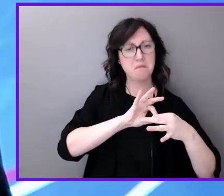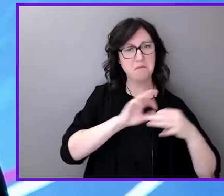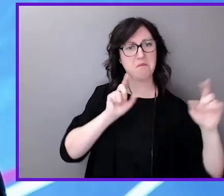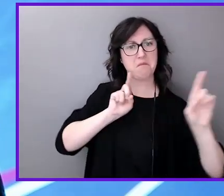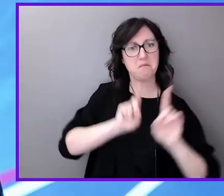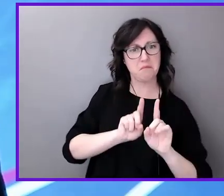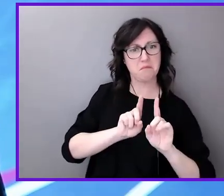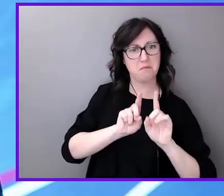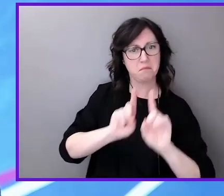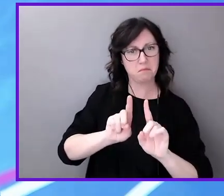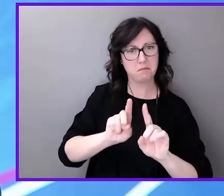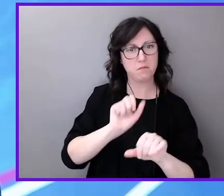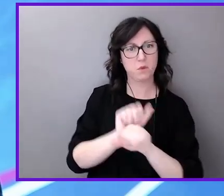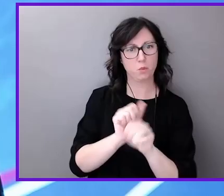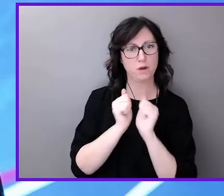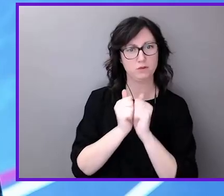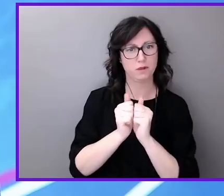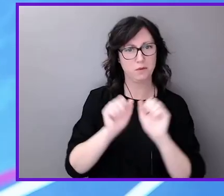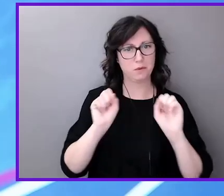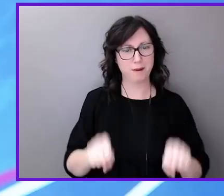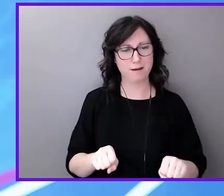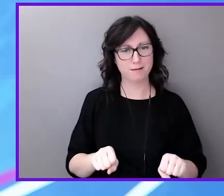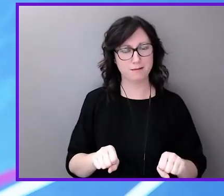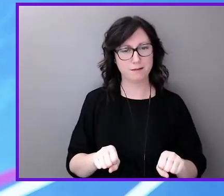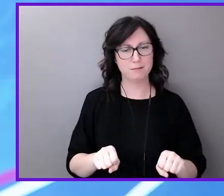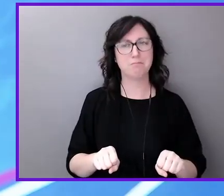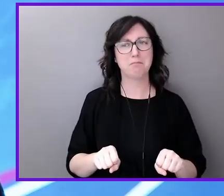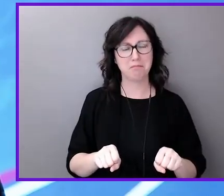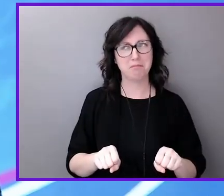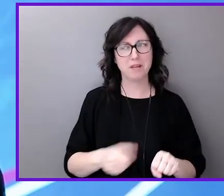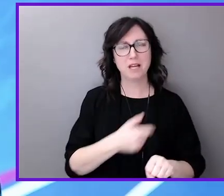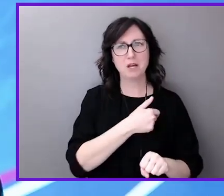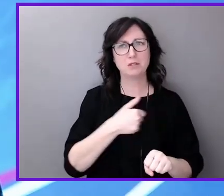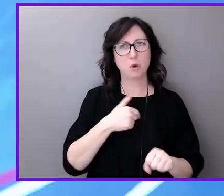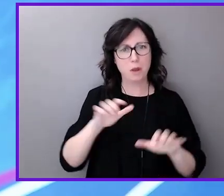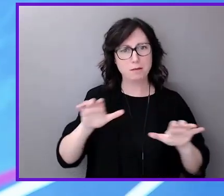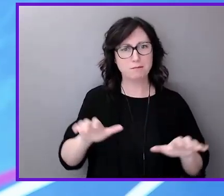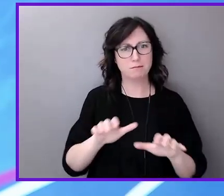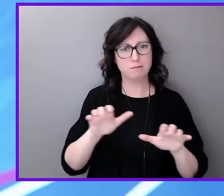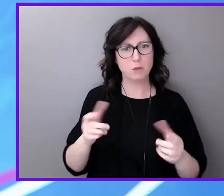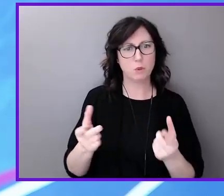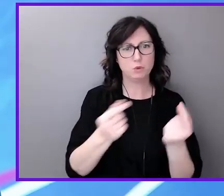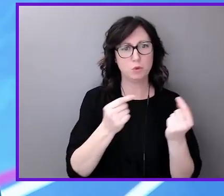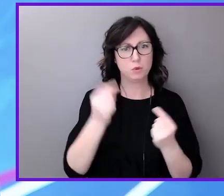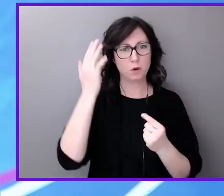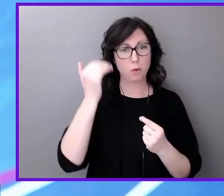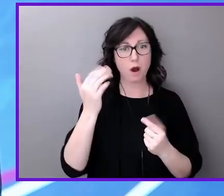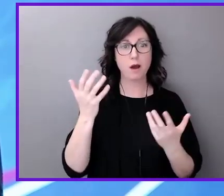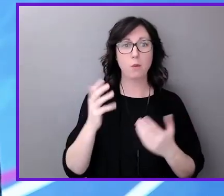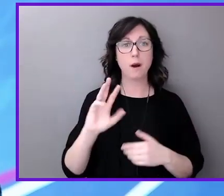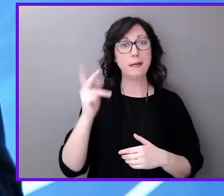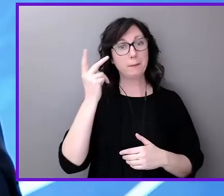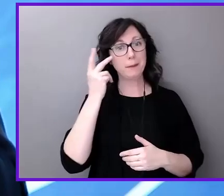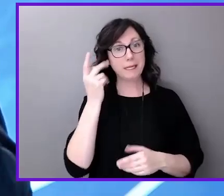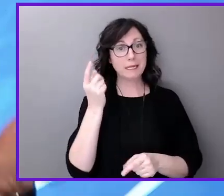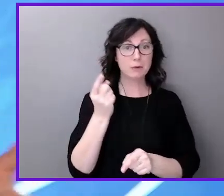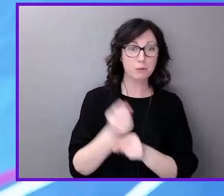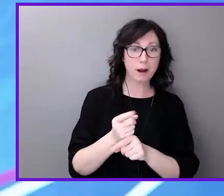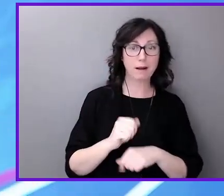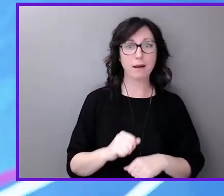So, the reason why we do what we do is not because we want to be politically correct or because we are convinced about what we do.